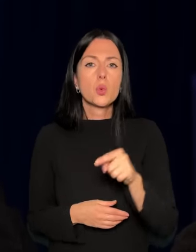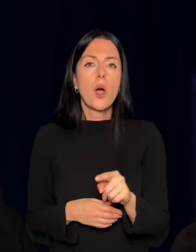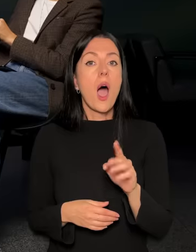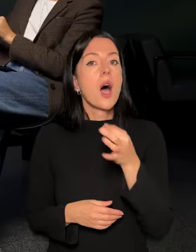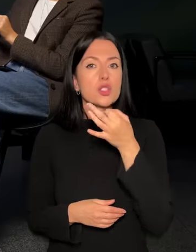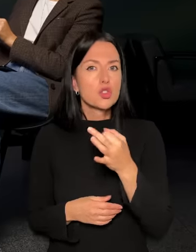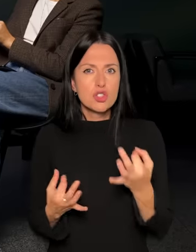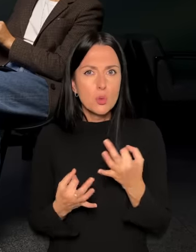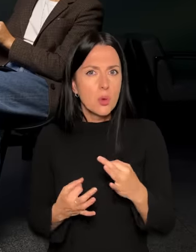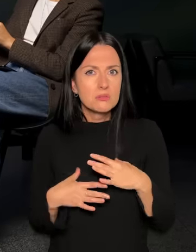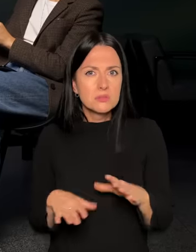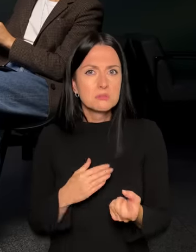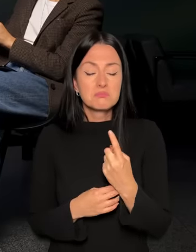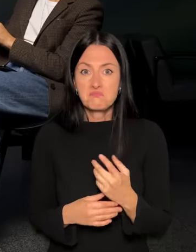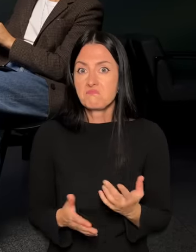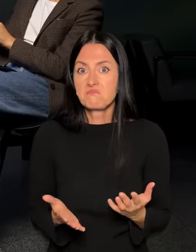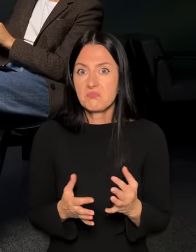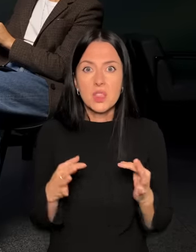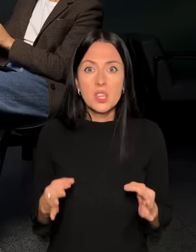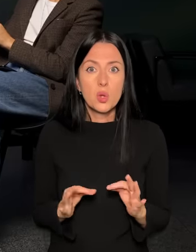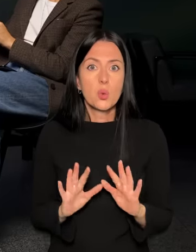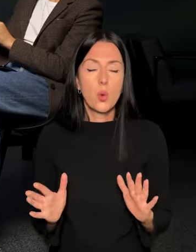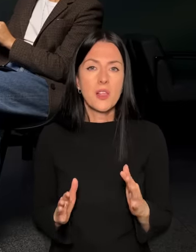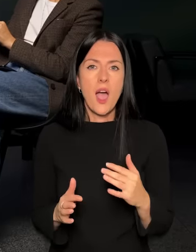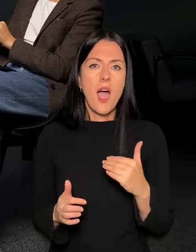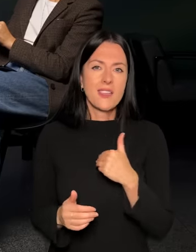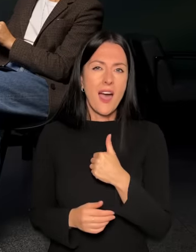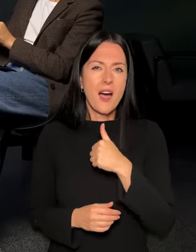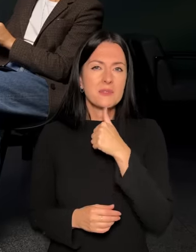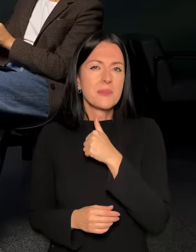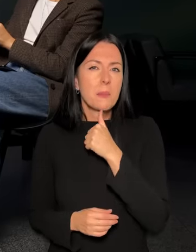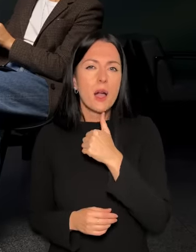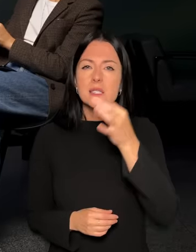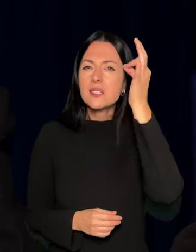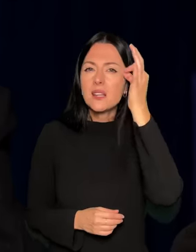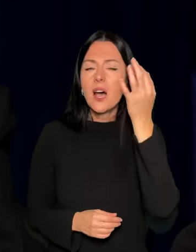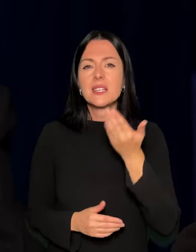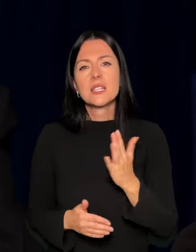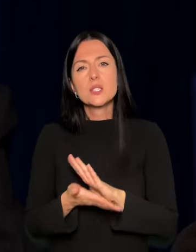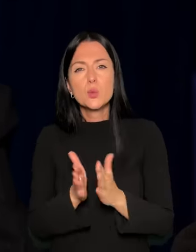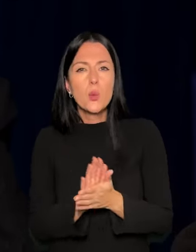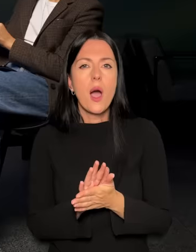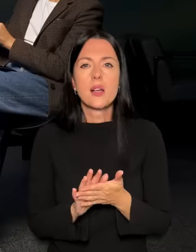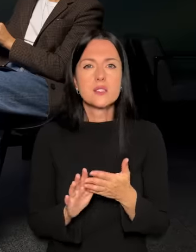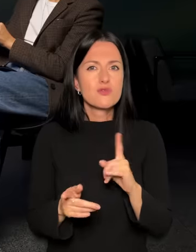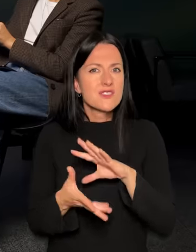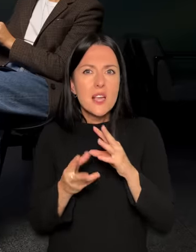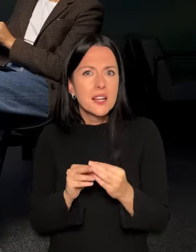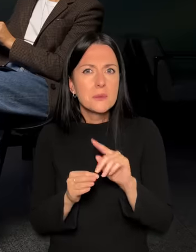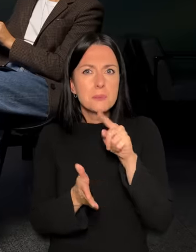Do you mean he never has questions? Never. I tried to recall specific situations. He never has questions about what?